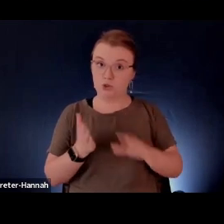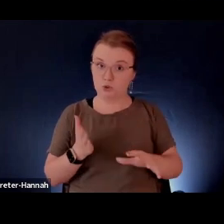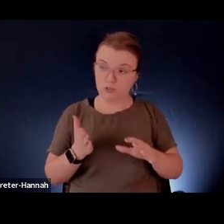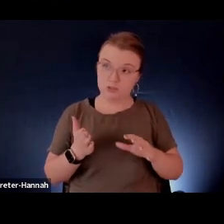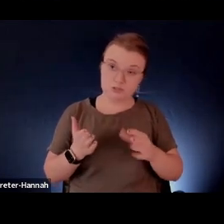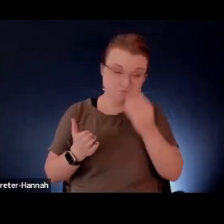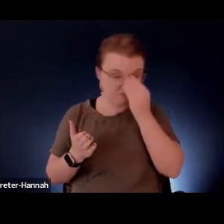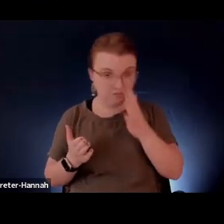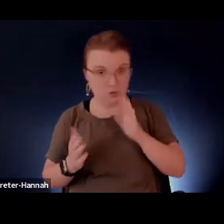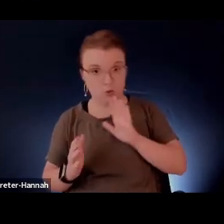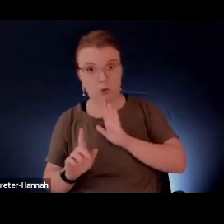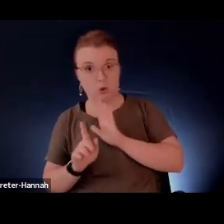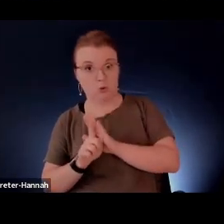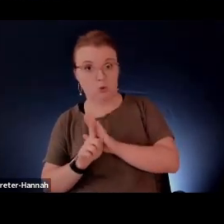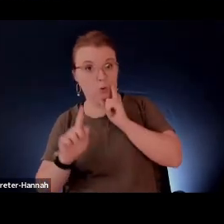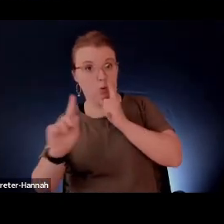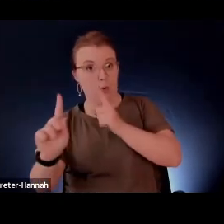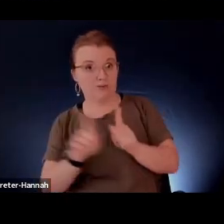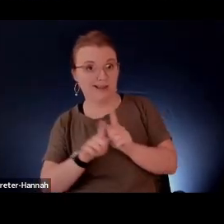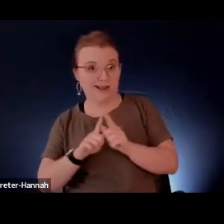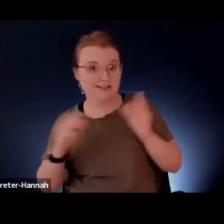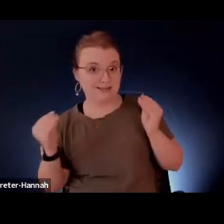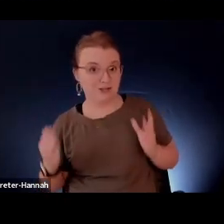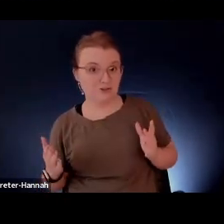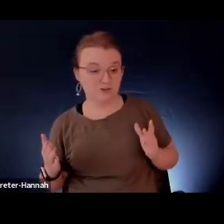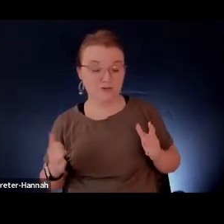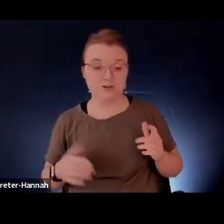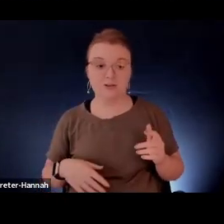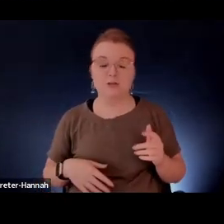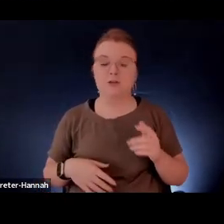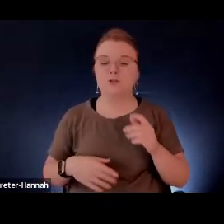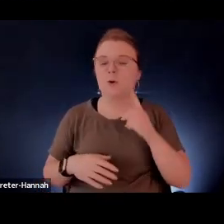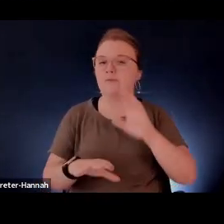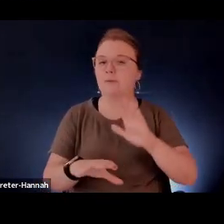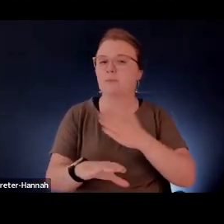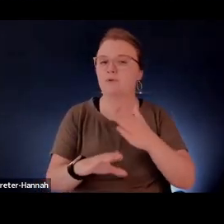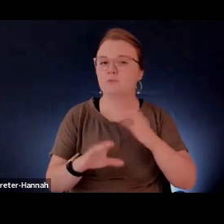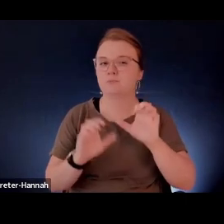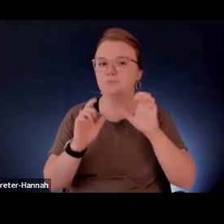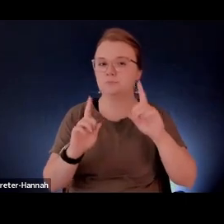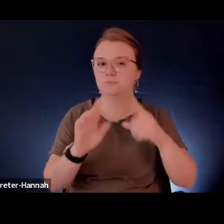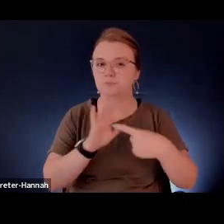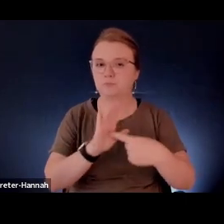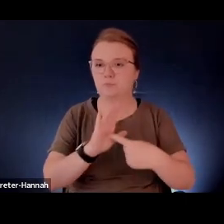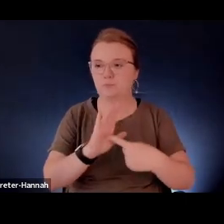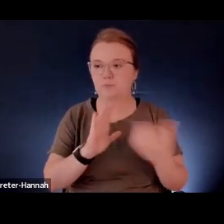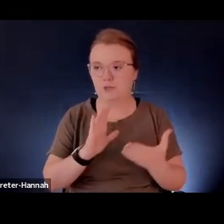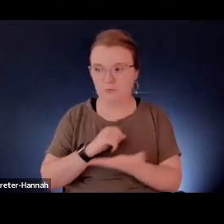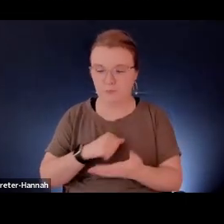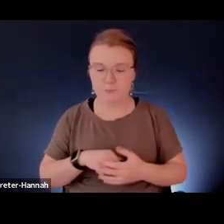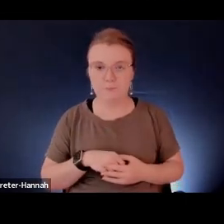So, I'm gonna put a music education example up here, but I think that you could definitely generalize this